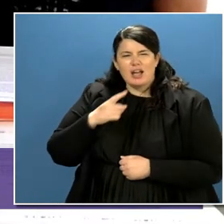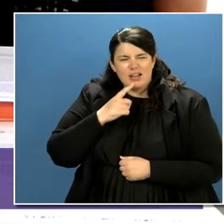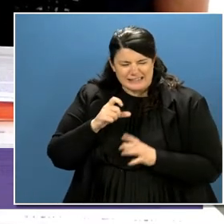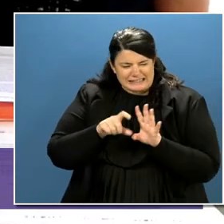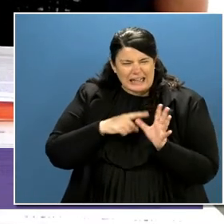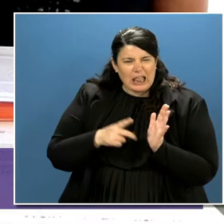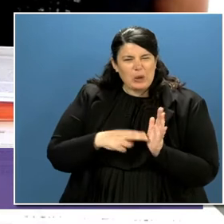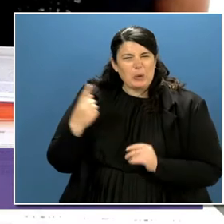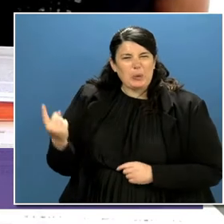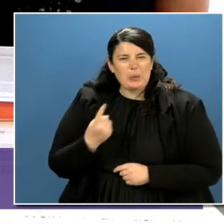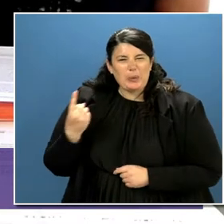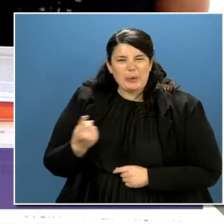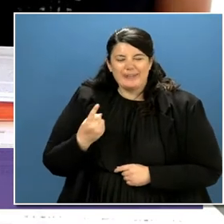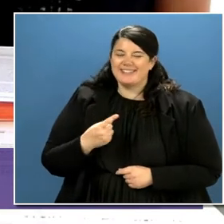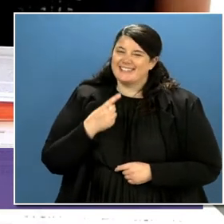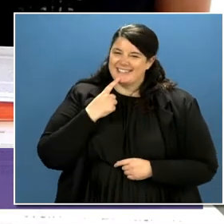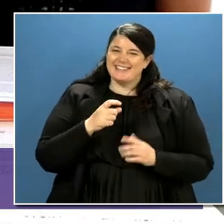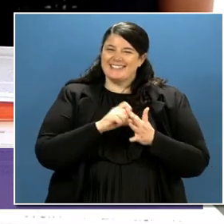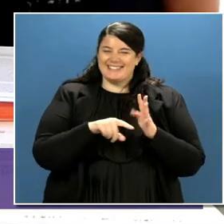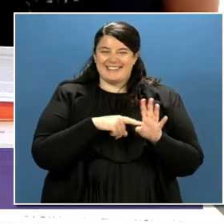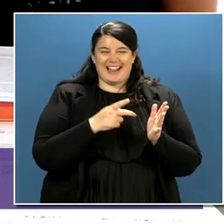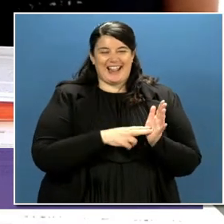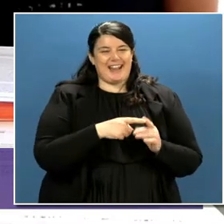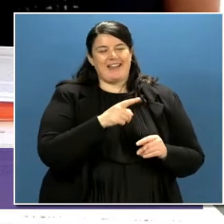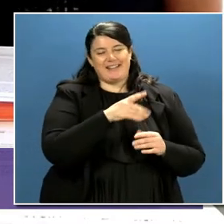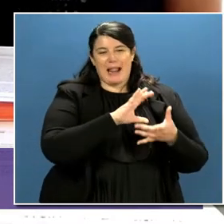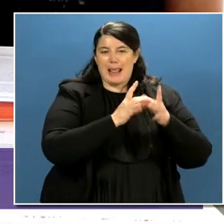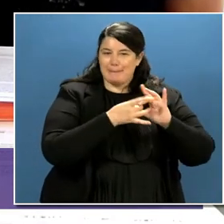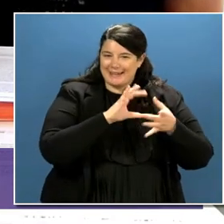Yeah, so Dylan Alcott is Paralympian, triple gold medallist, I